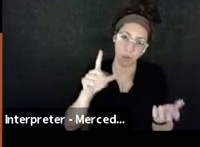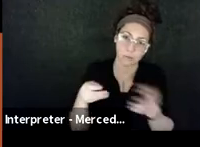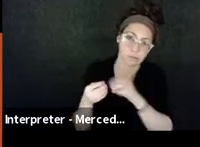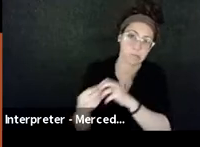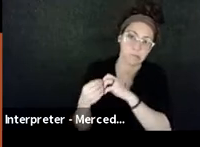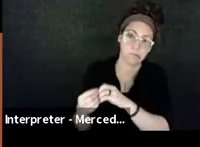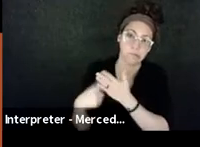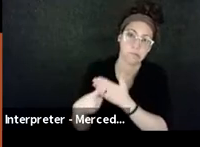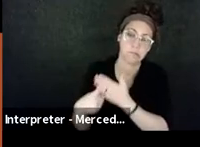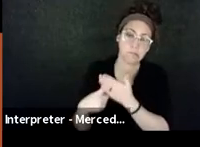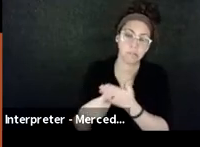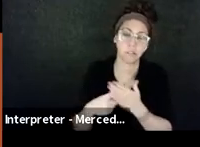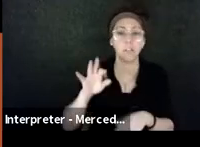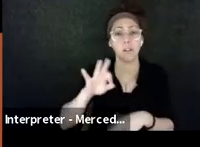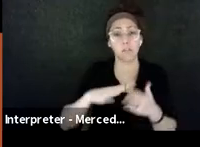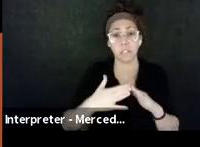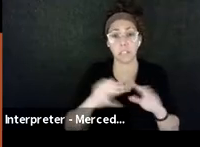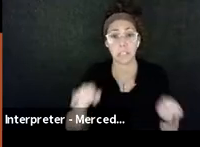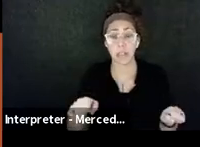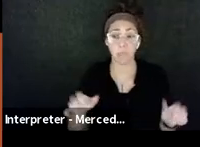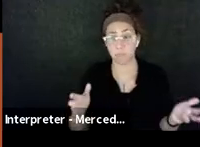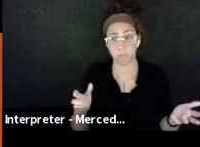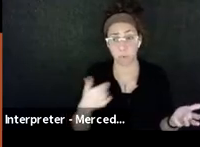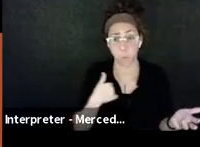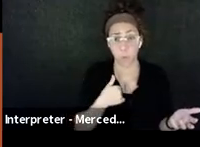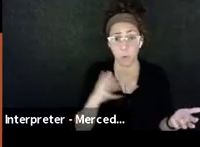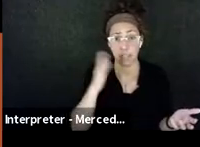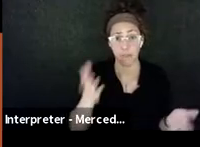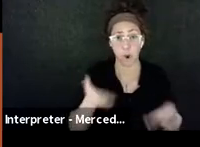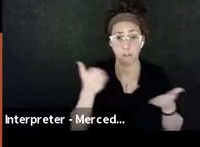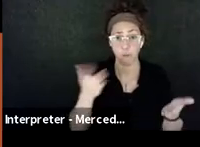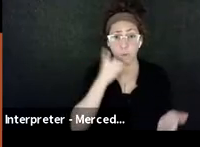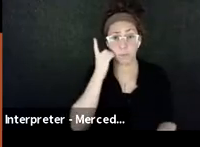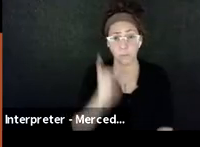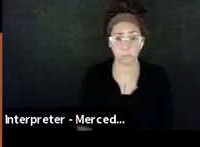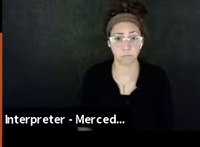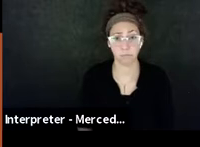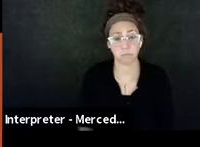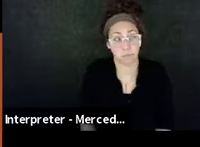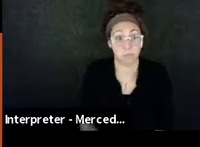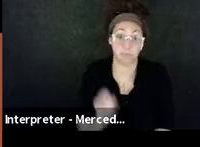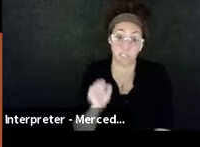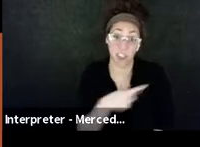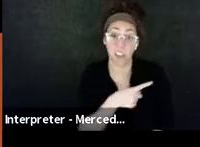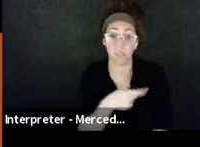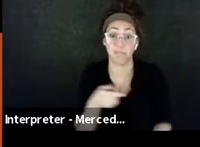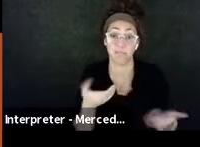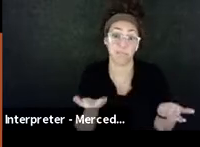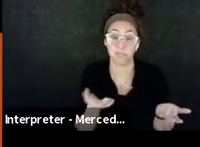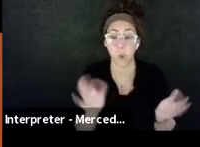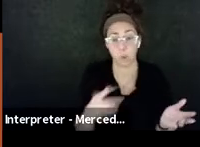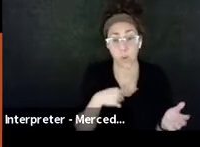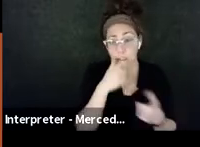Natalie Chavez: Fresno City can go on the record and say we are not going to ever offer a dorms, like we're not in the we're not in the internet. We're not interested in operating housing like that.